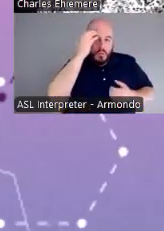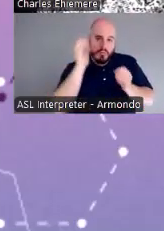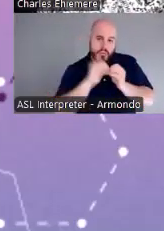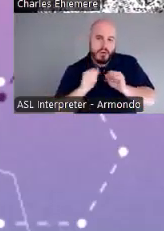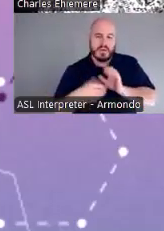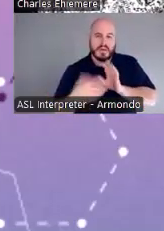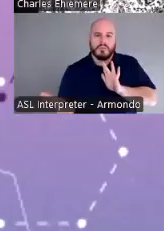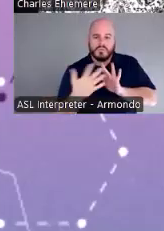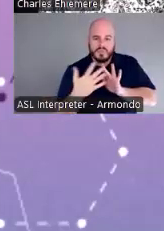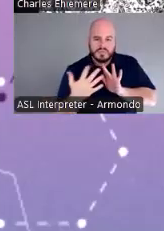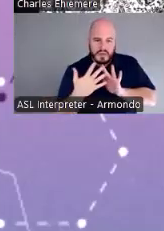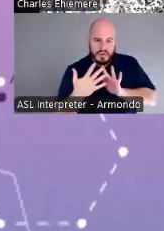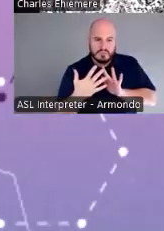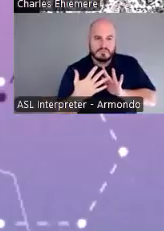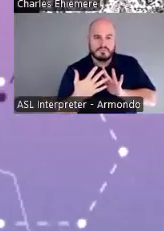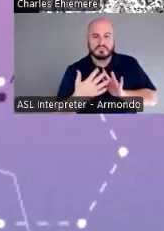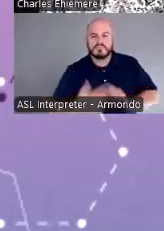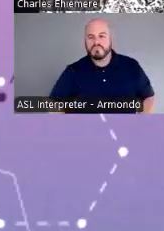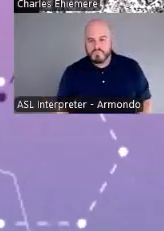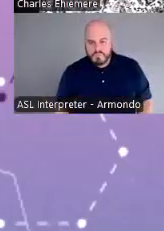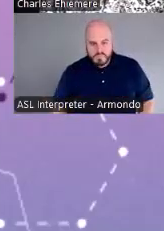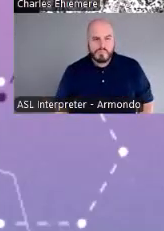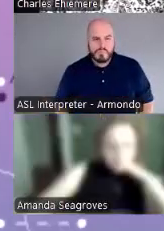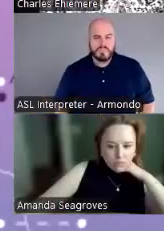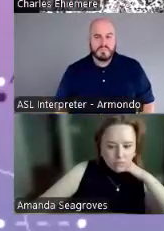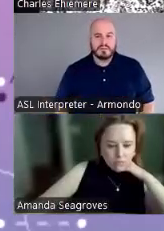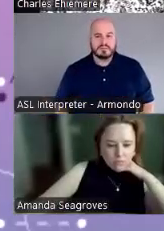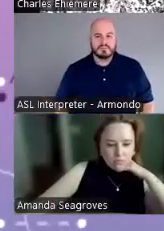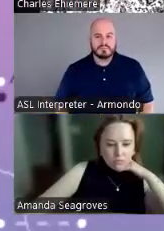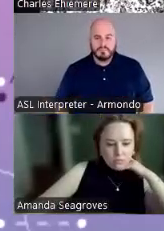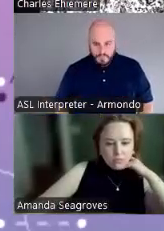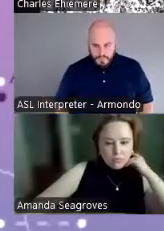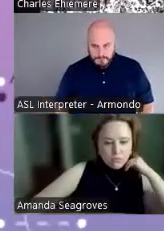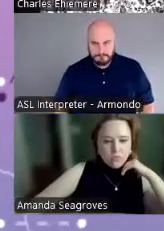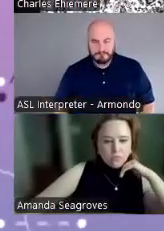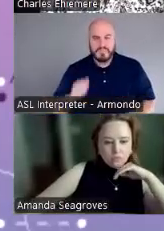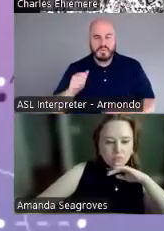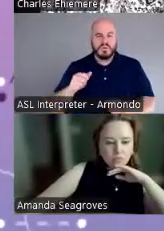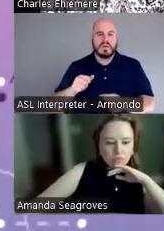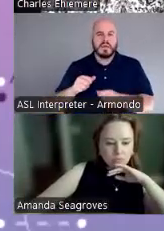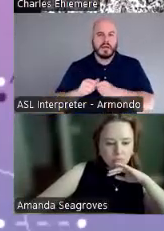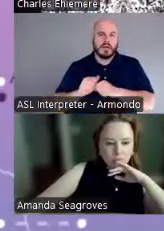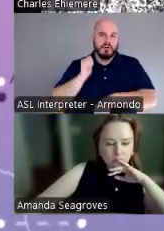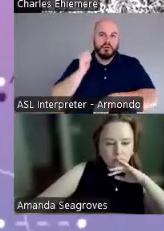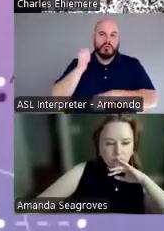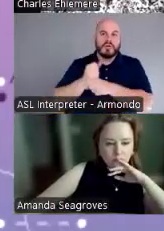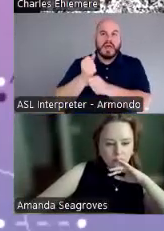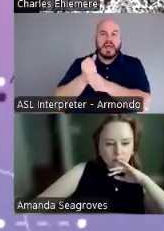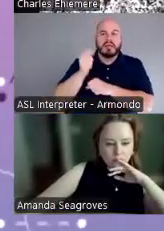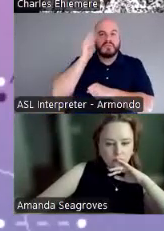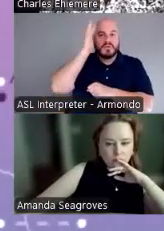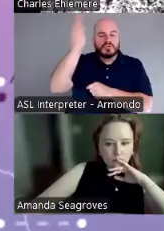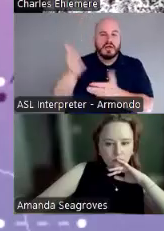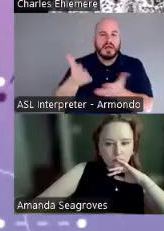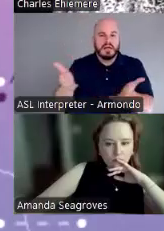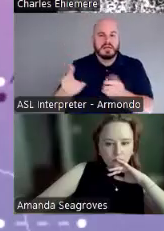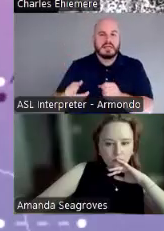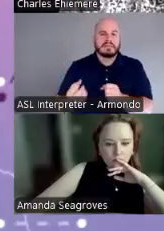and we can forge the future ahead and save more women from dying .